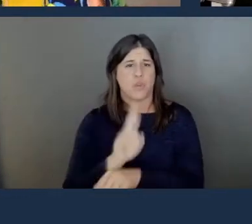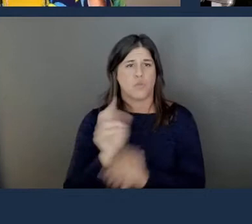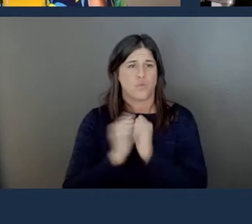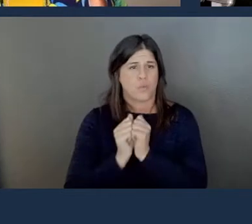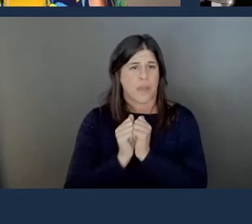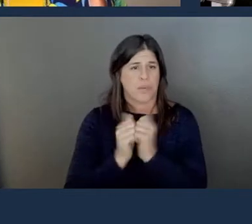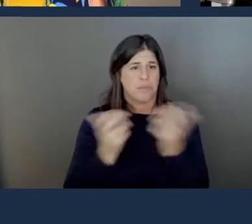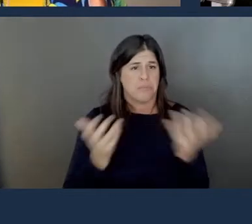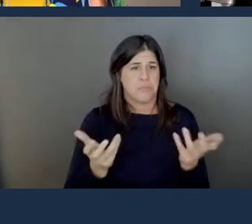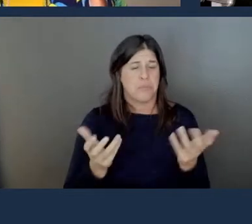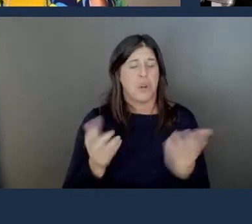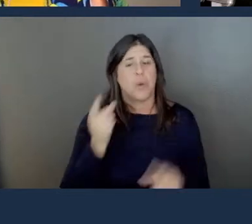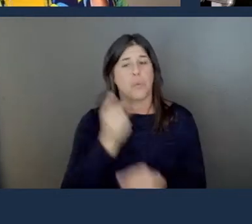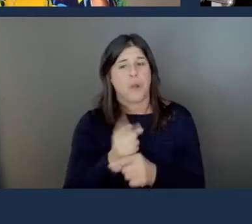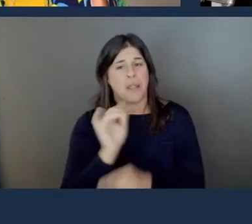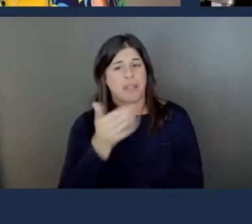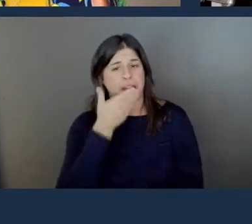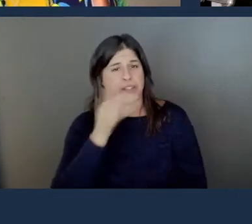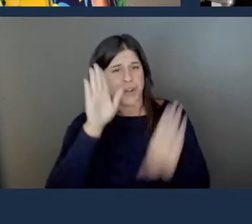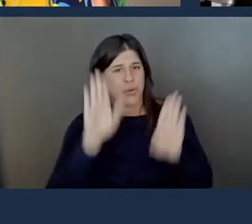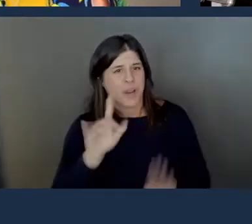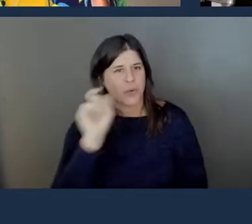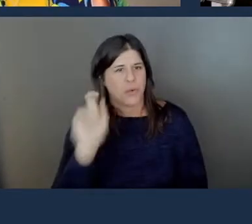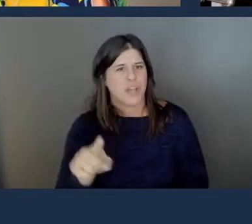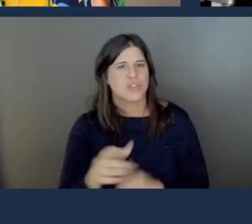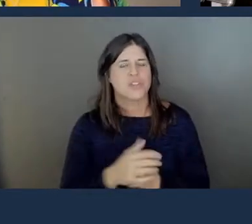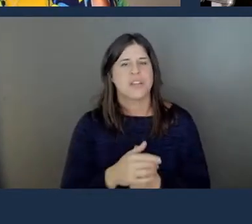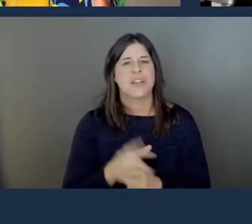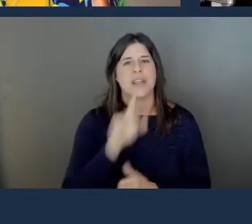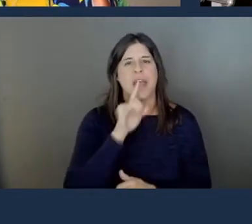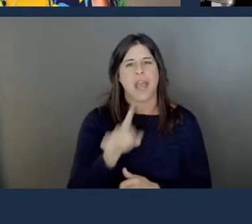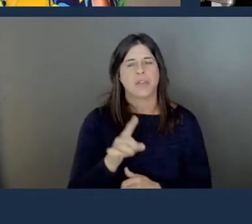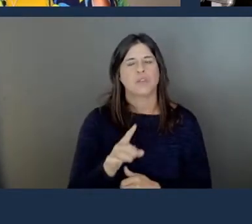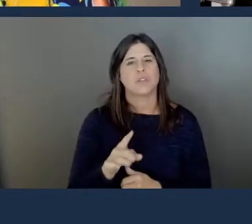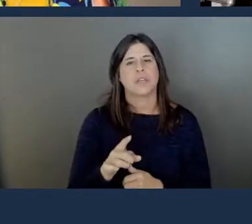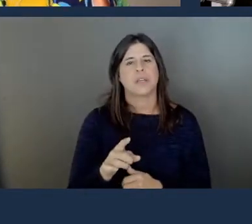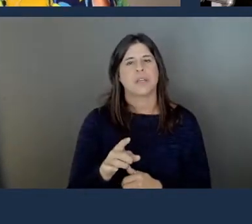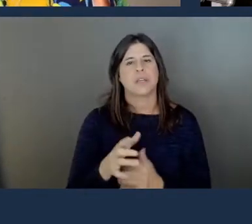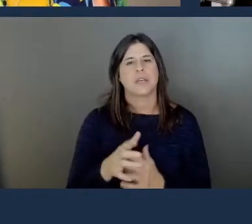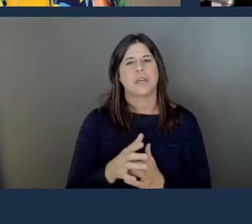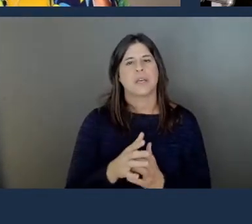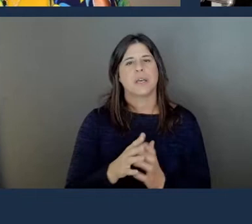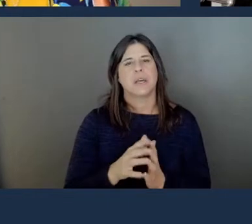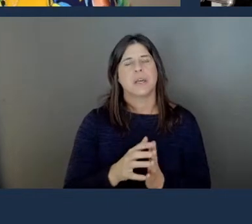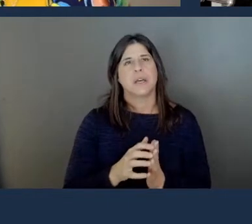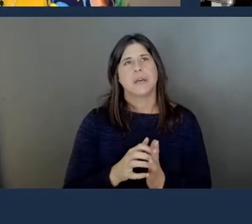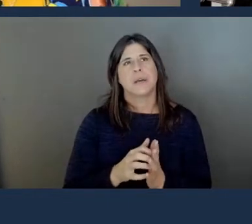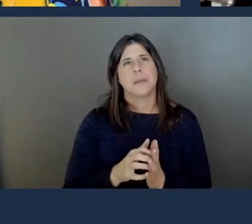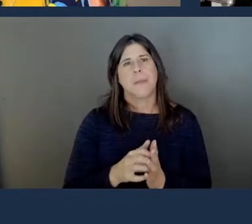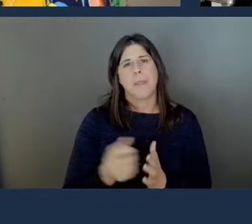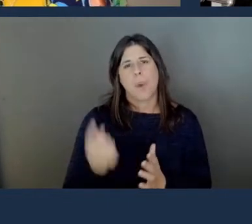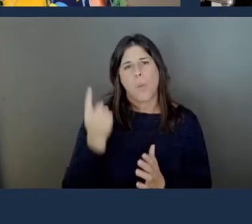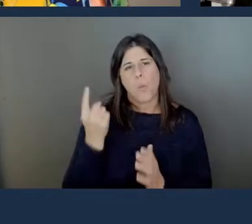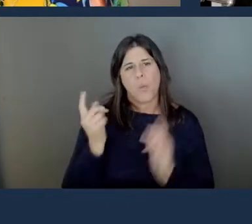So that's a great question. Actually one of the folks within Personalize,